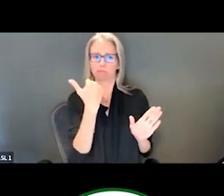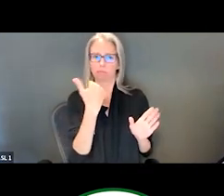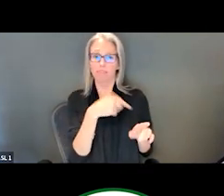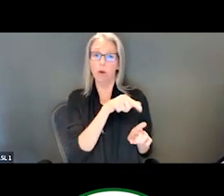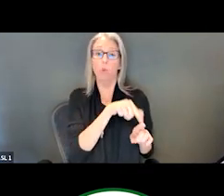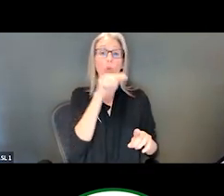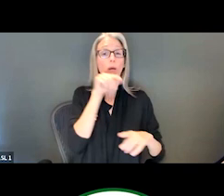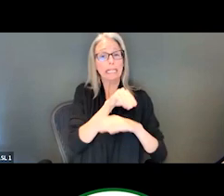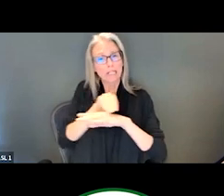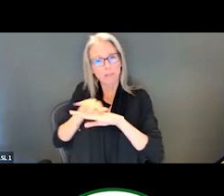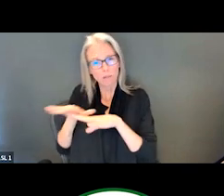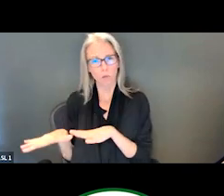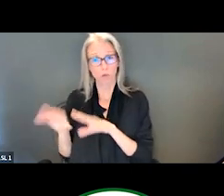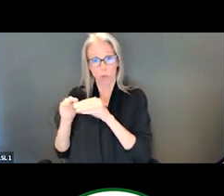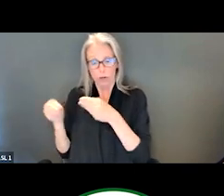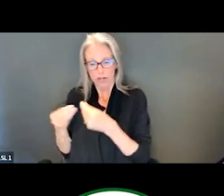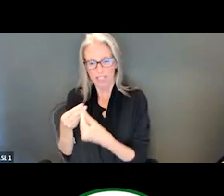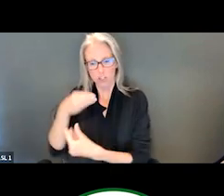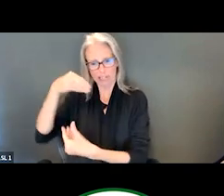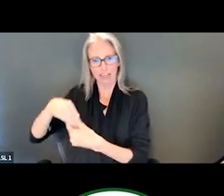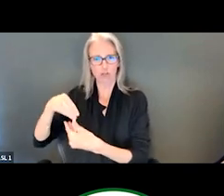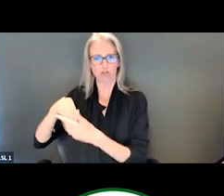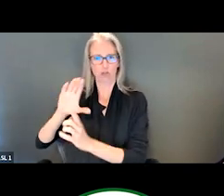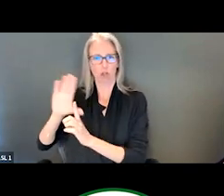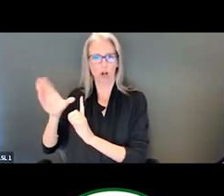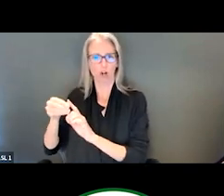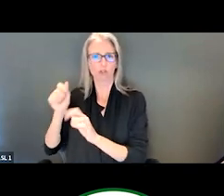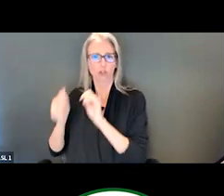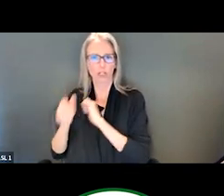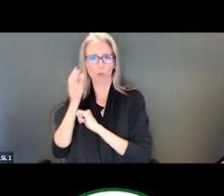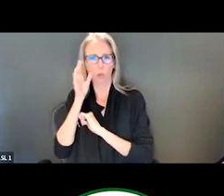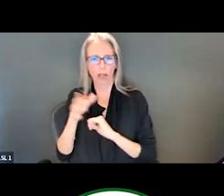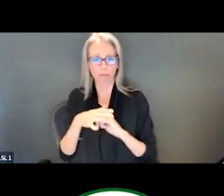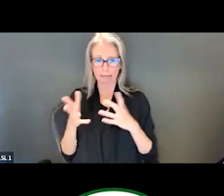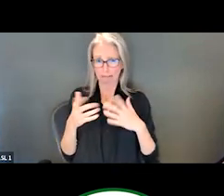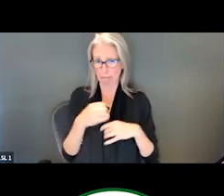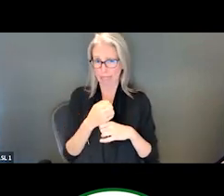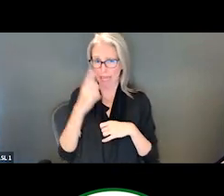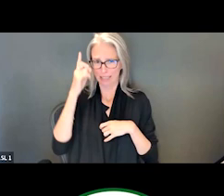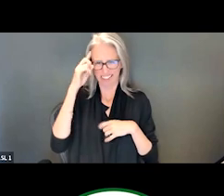Do that was. Yes, yes, and you touch on intersectionality, which I know it's been touched on quite a bit.